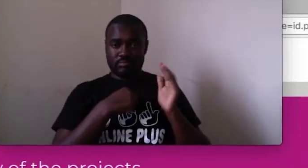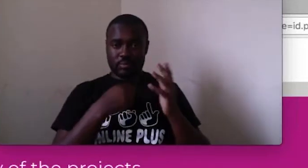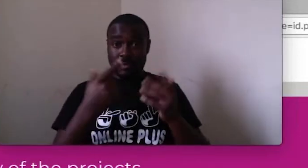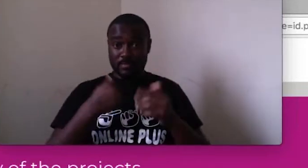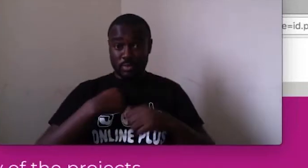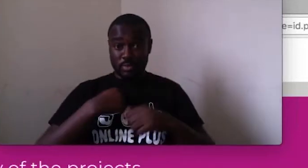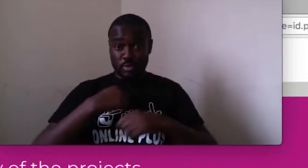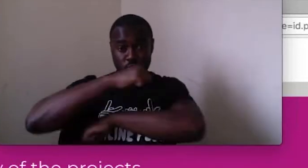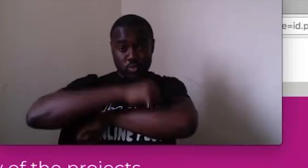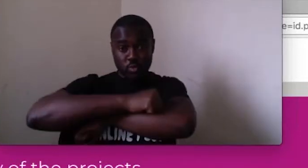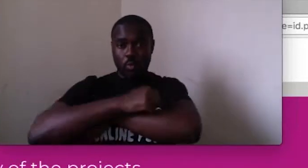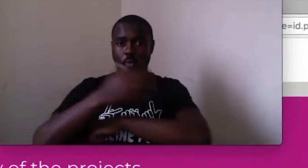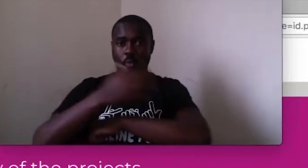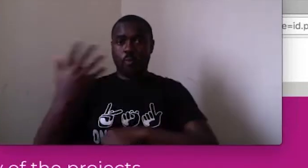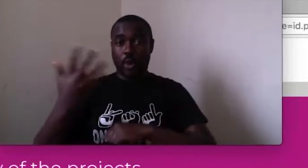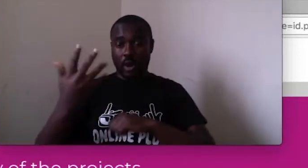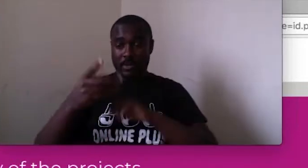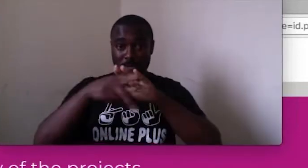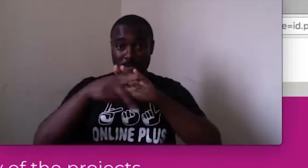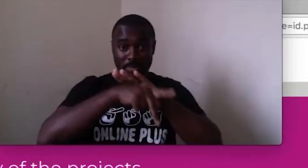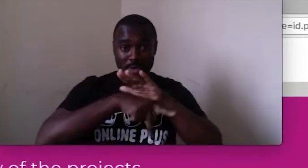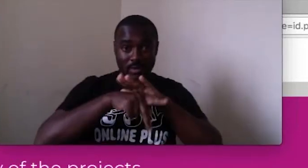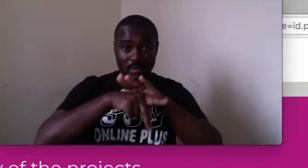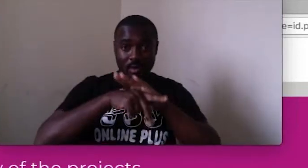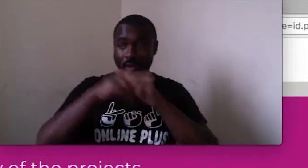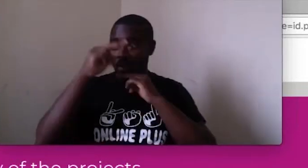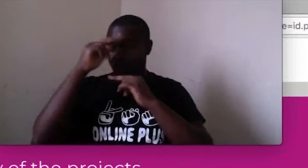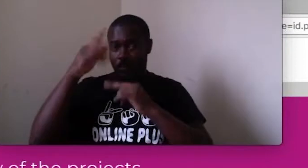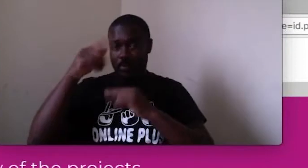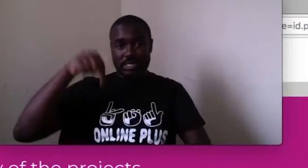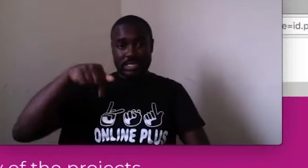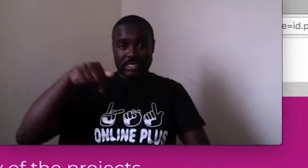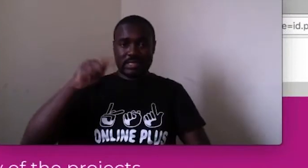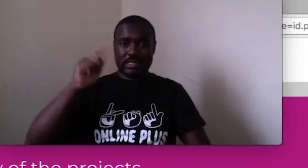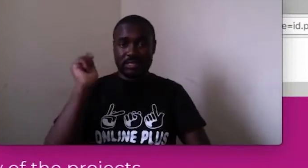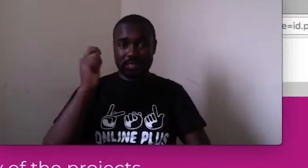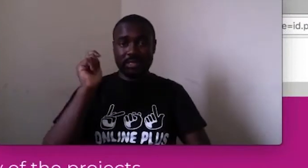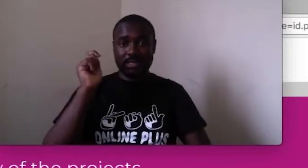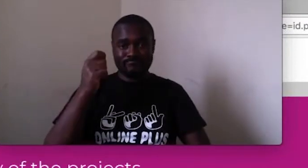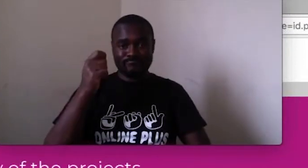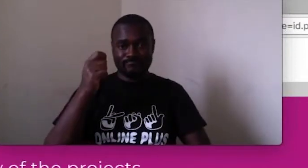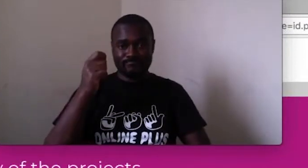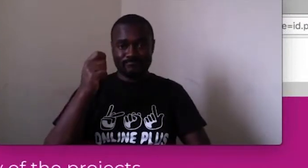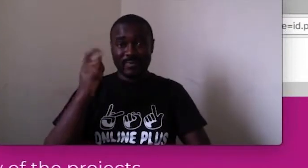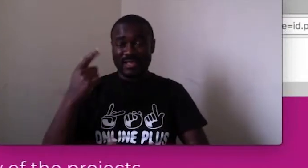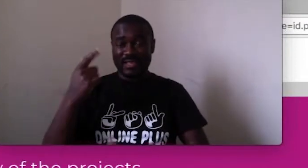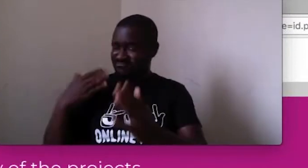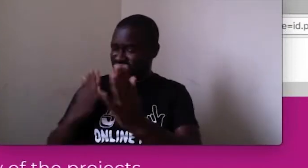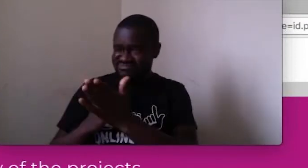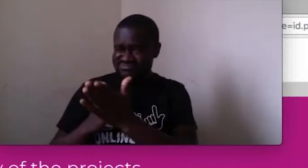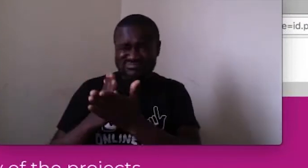I will start off with my background My primary education was here in Kenya